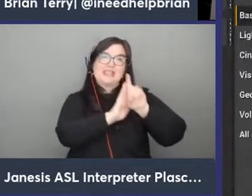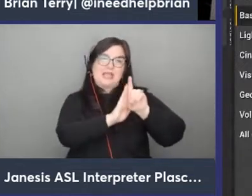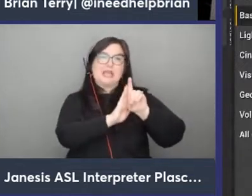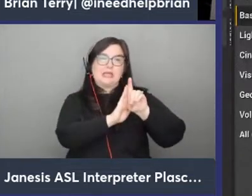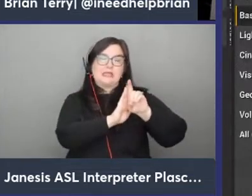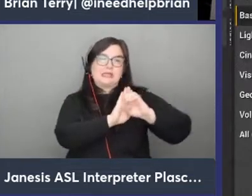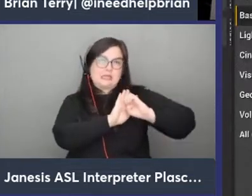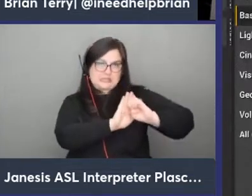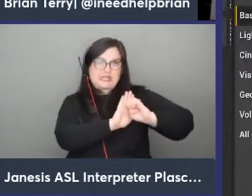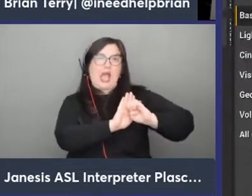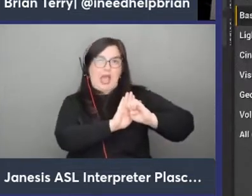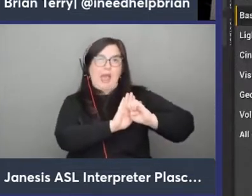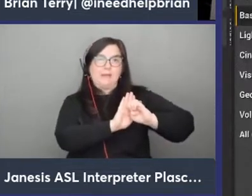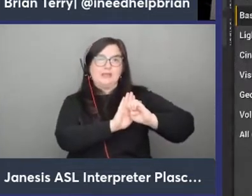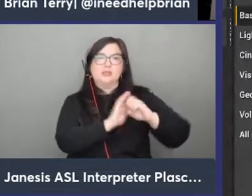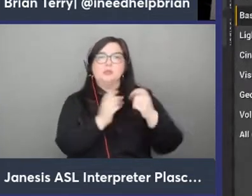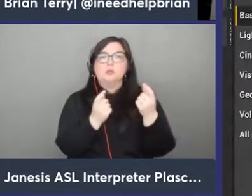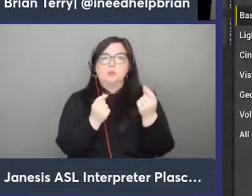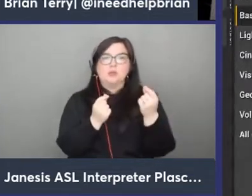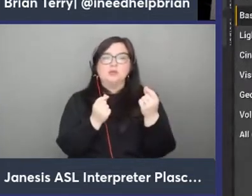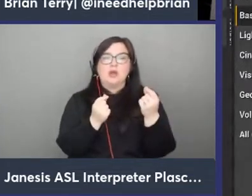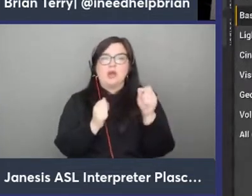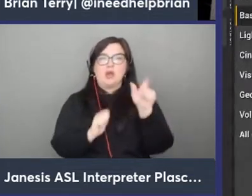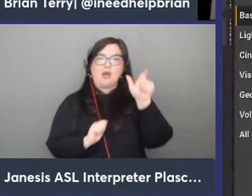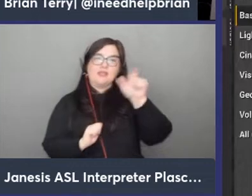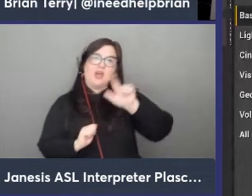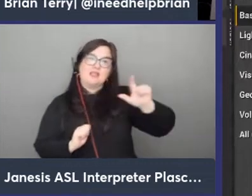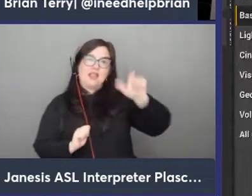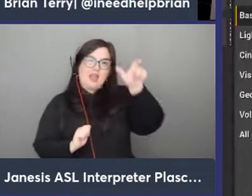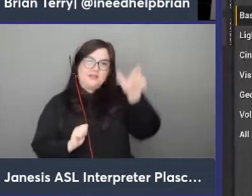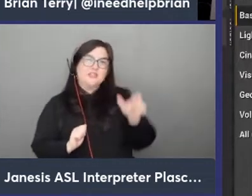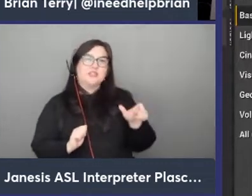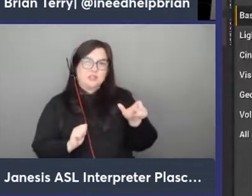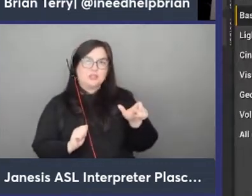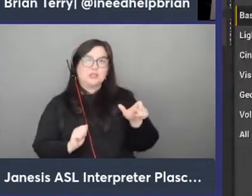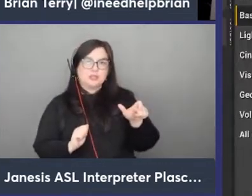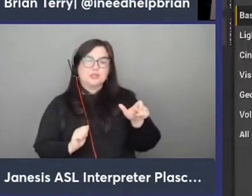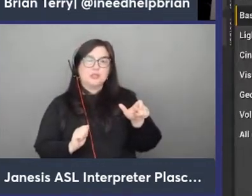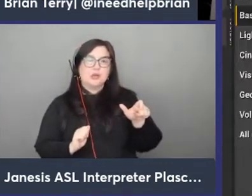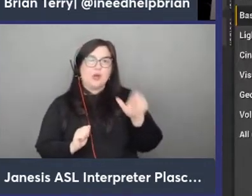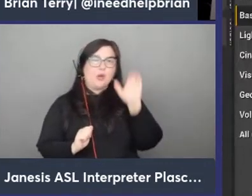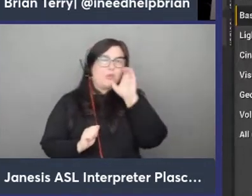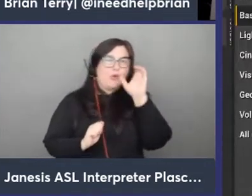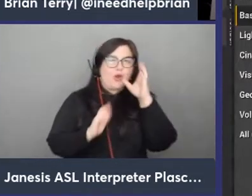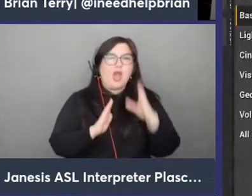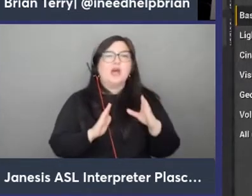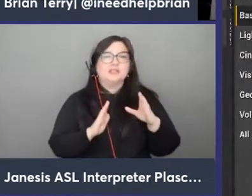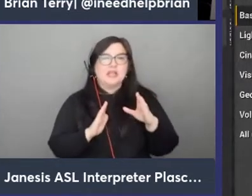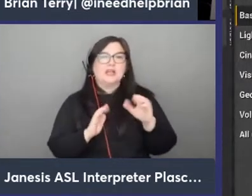To get to them, you basically, on the left hand side, there is the content browser, and you go to AWS GameKit, C++ classes,